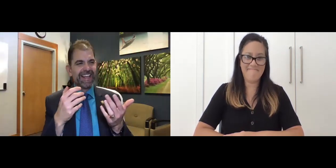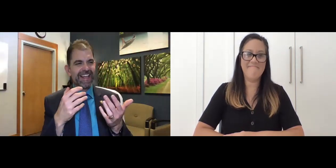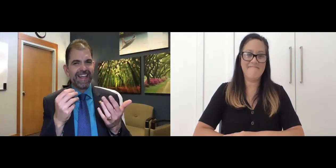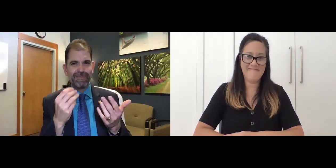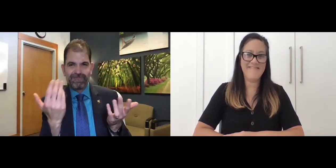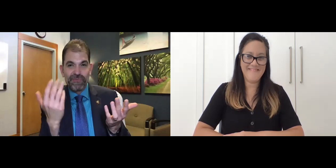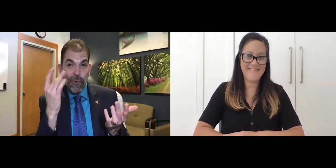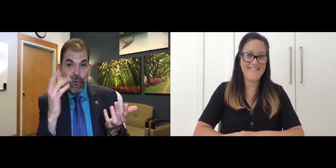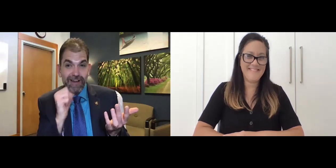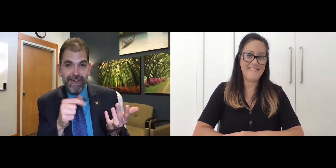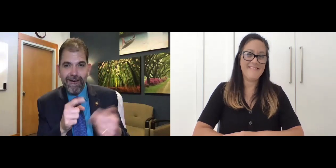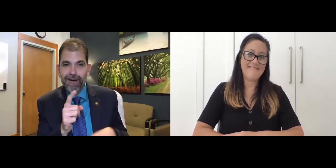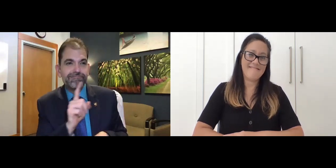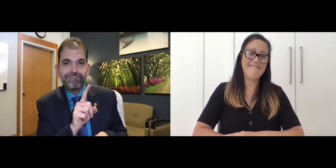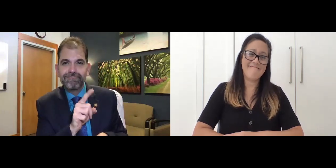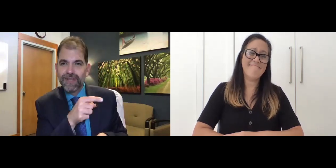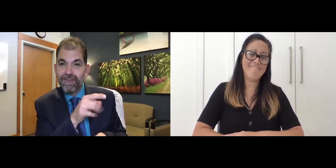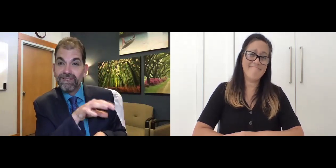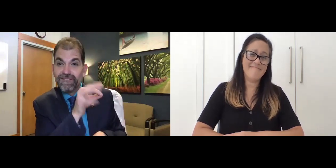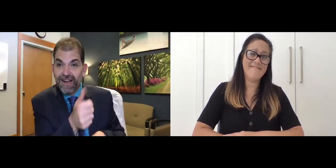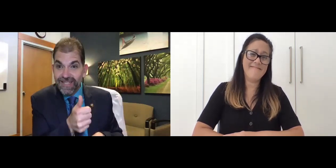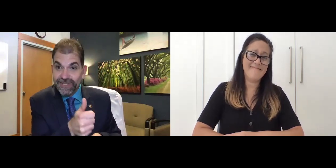and put it in his own cart.